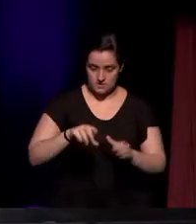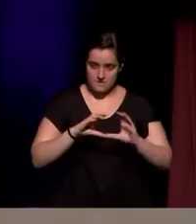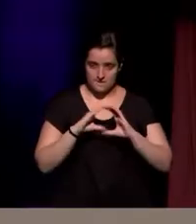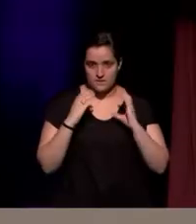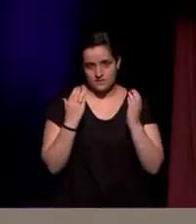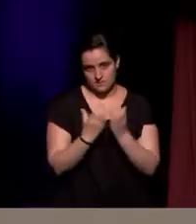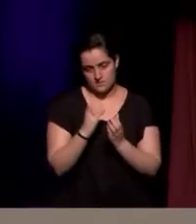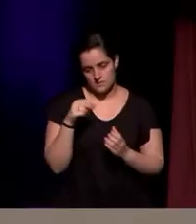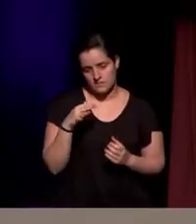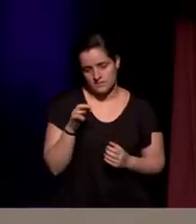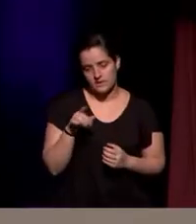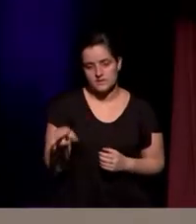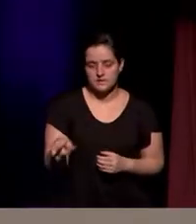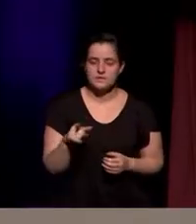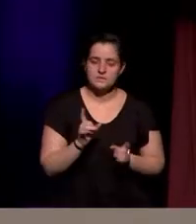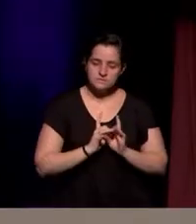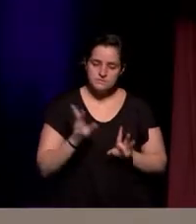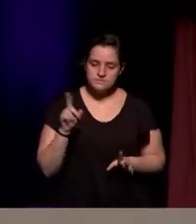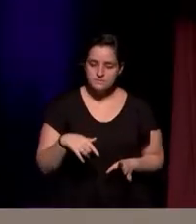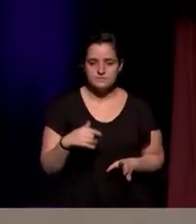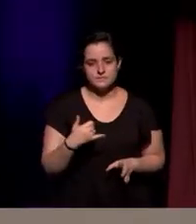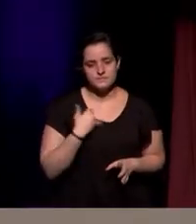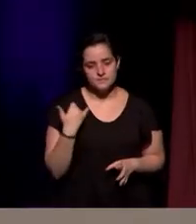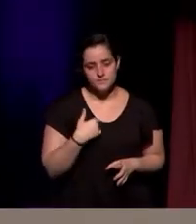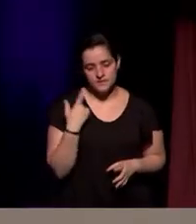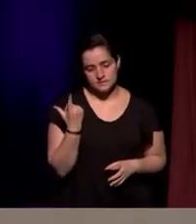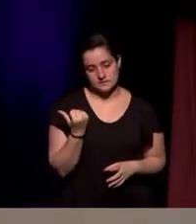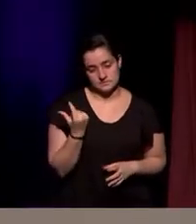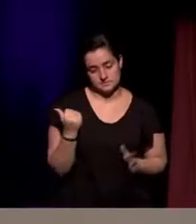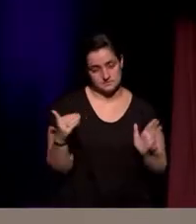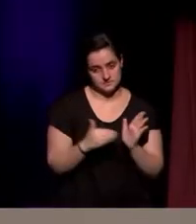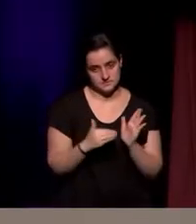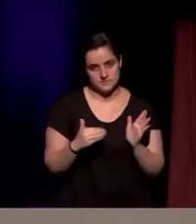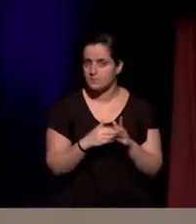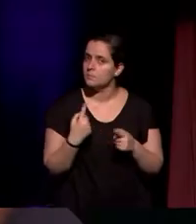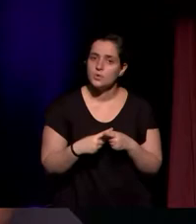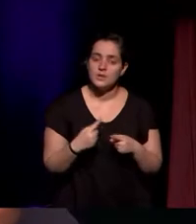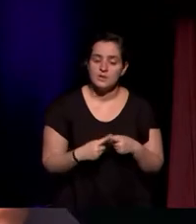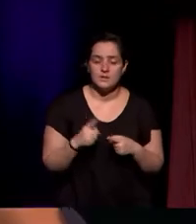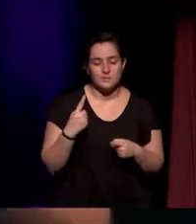they decide that the minimum age had to be 16 years. Because? Because of child marriage.